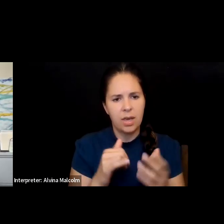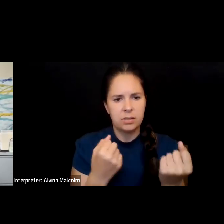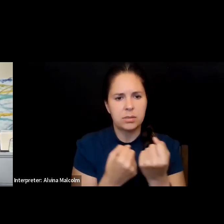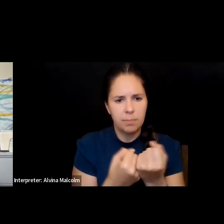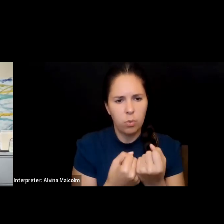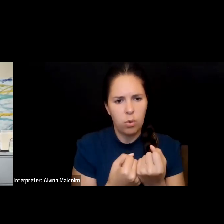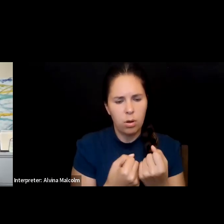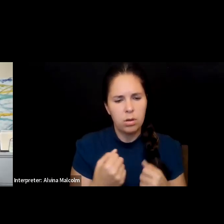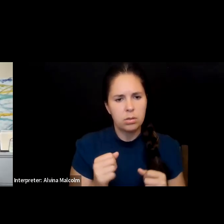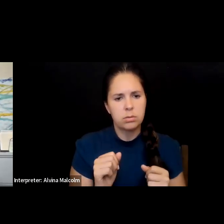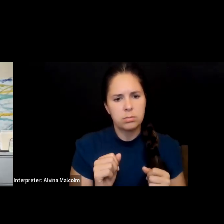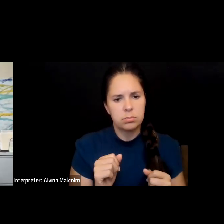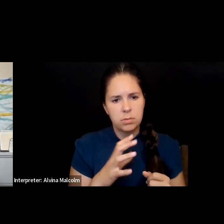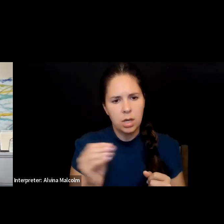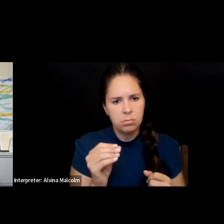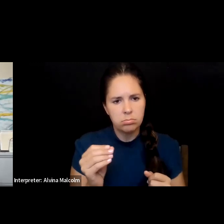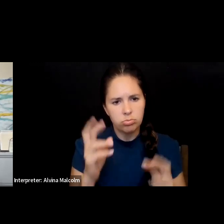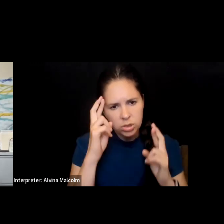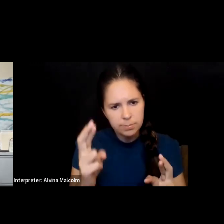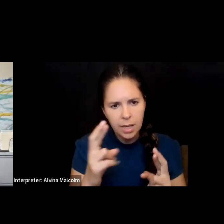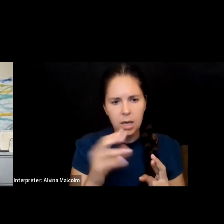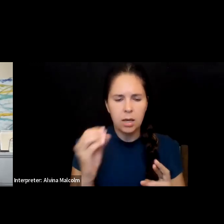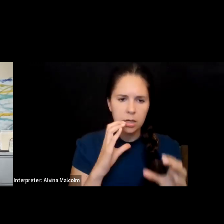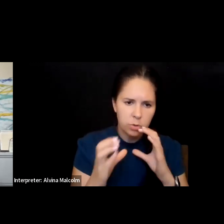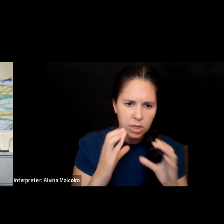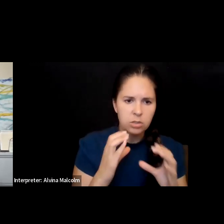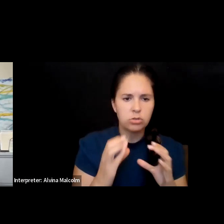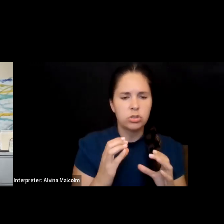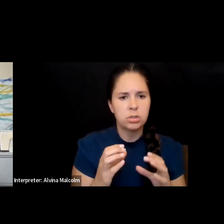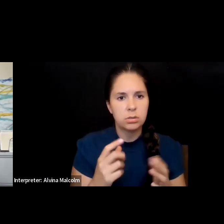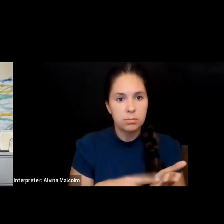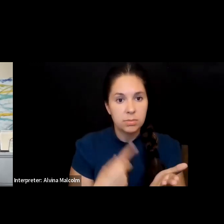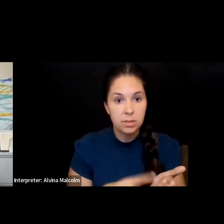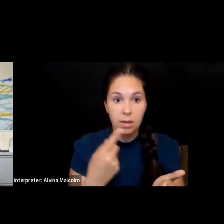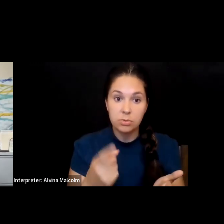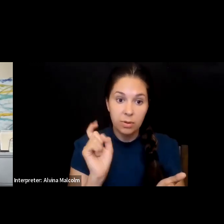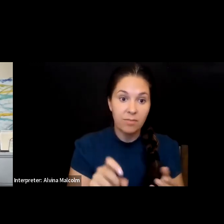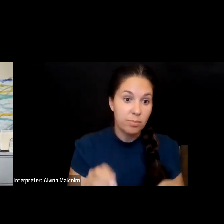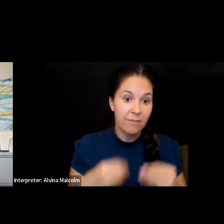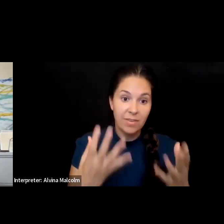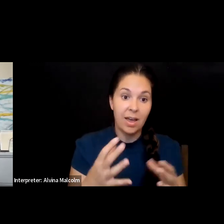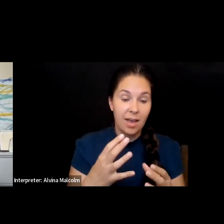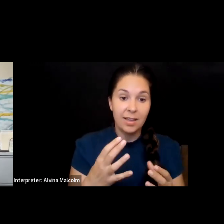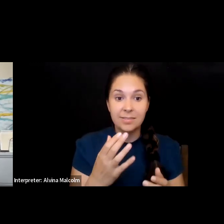anything. We talk every day about what